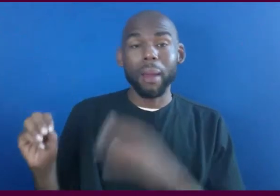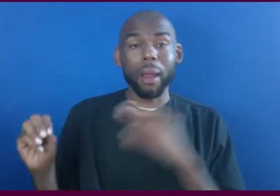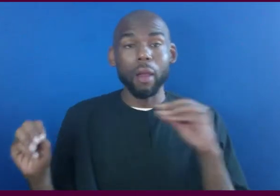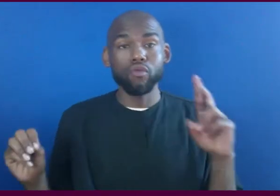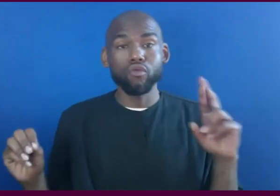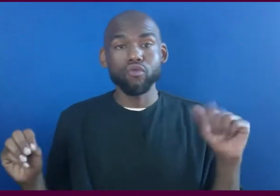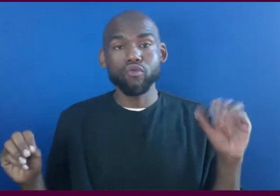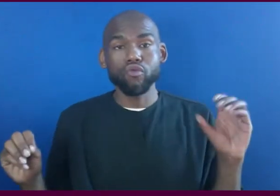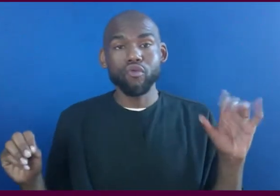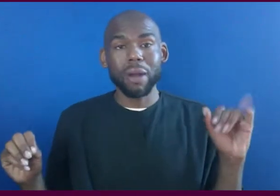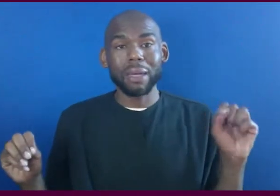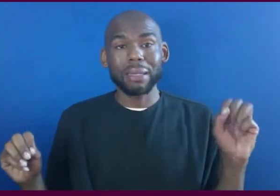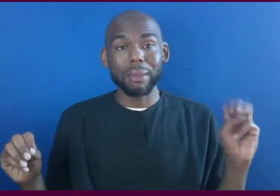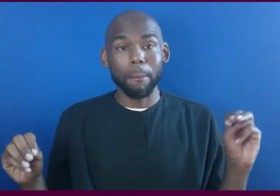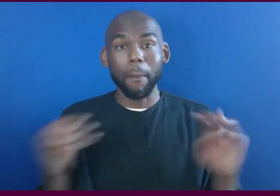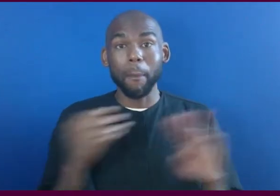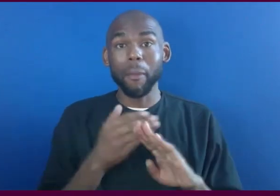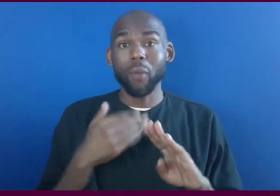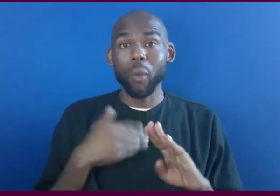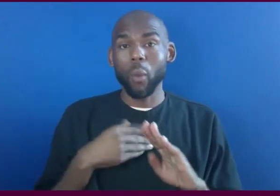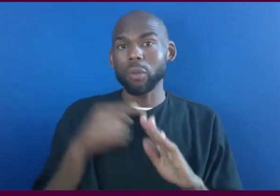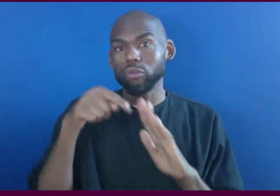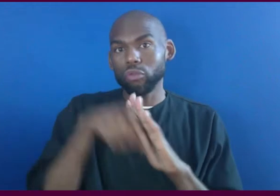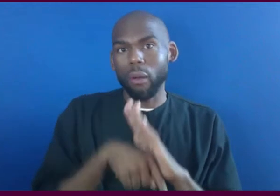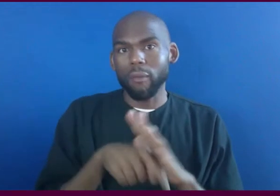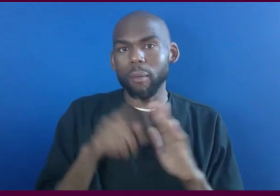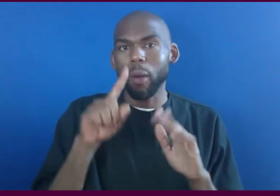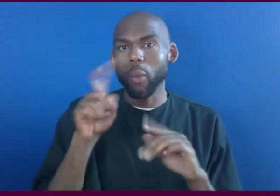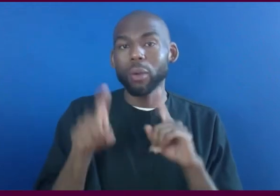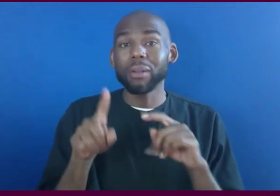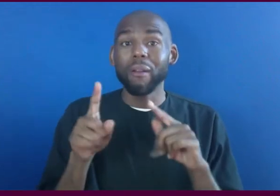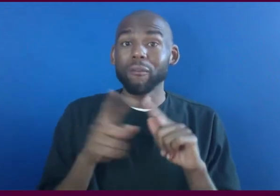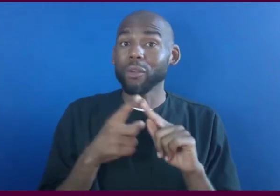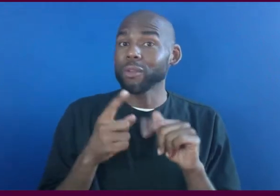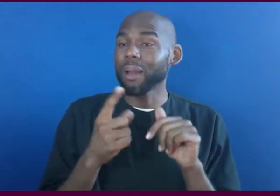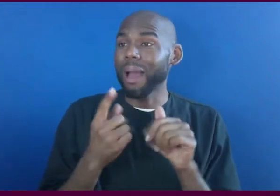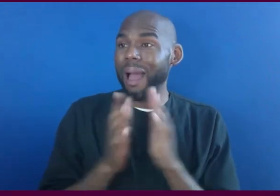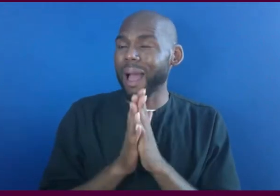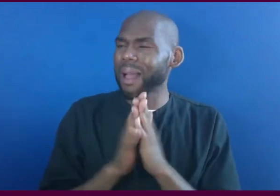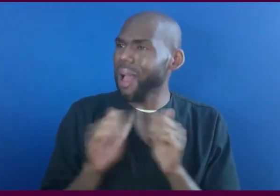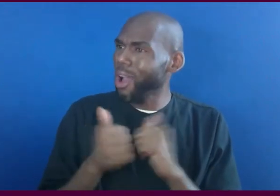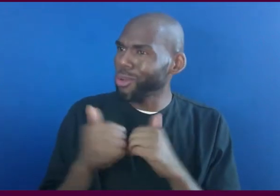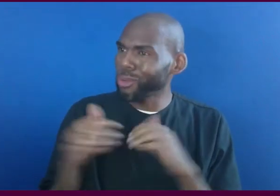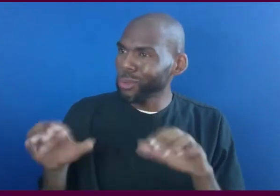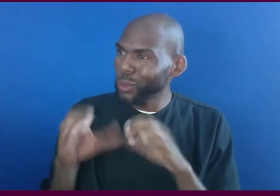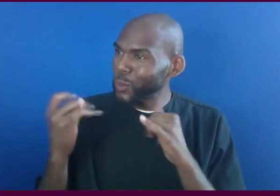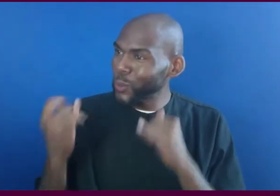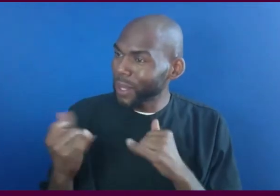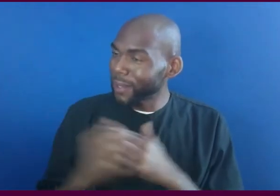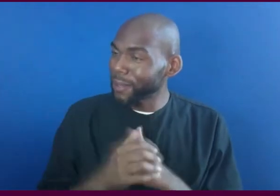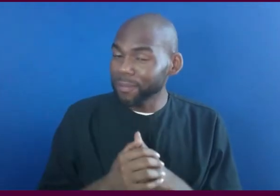And before we even dive into my questions, the first question that I always ask all of our guests is always, how are you doing today?